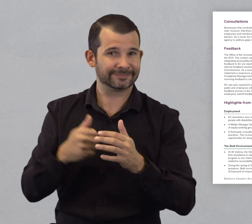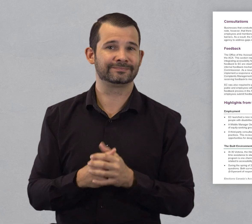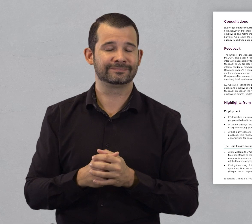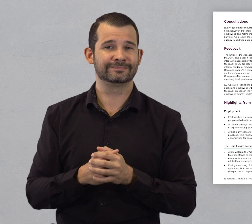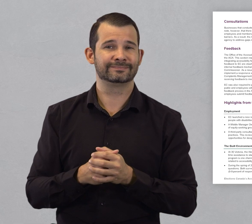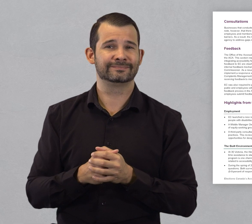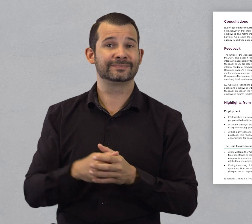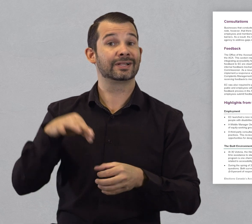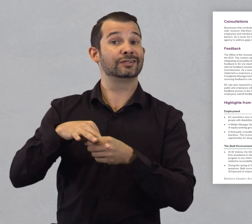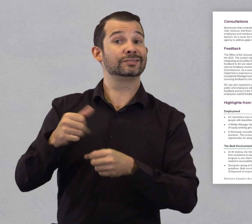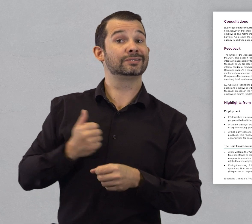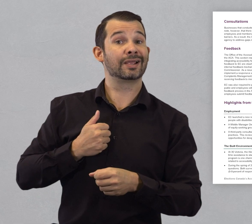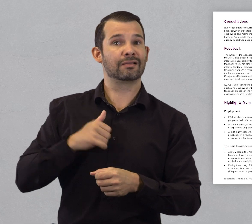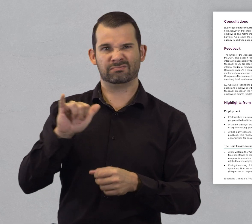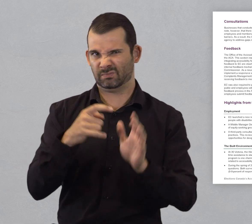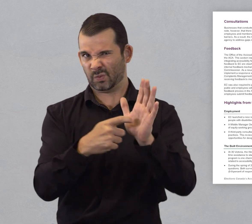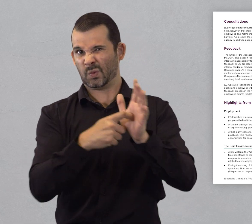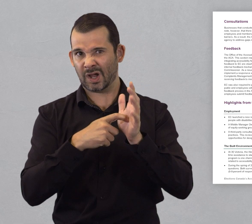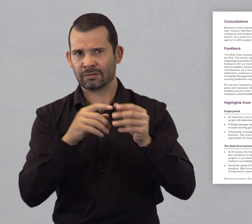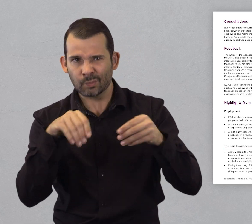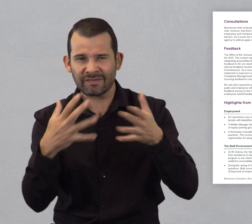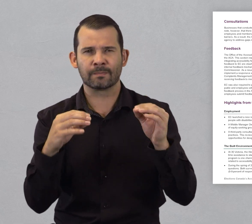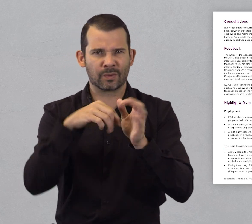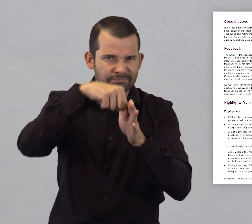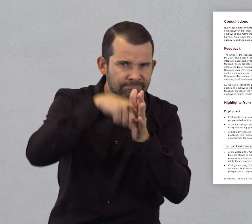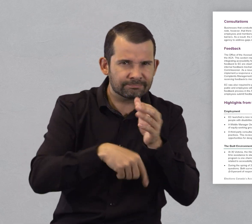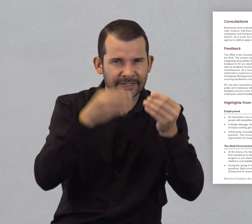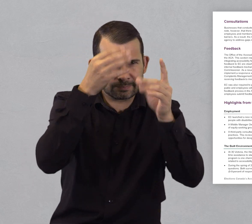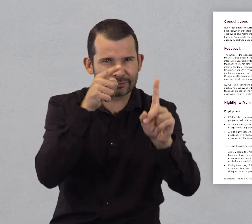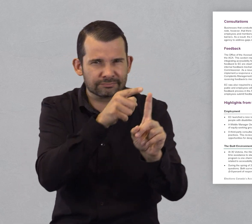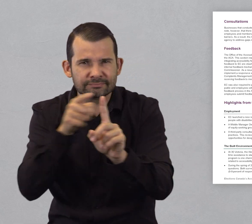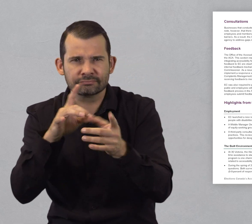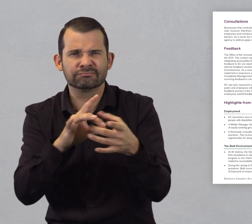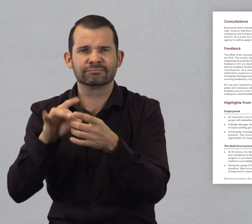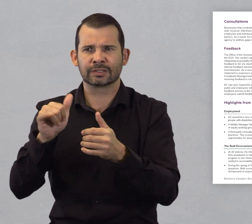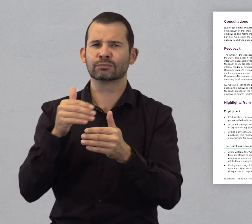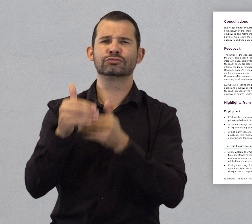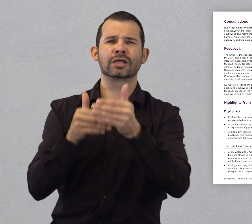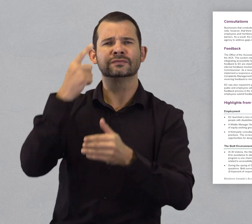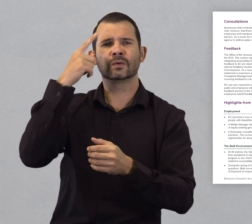EC was also required to provide more detailed information regarding the process for members